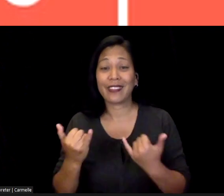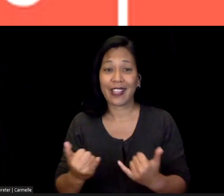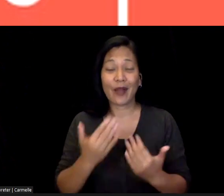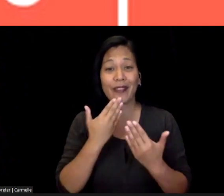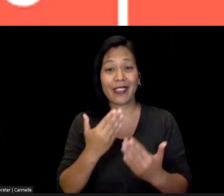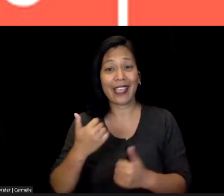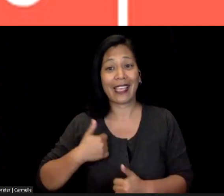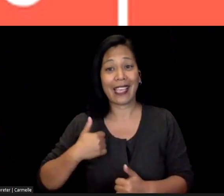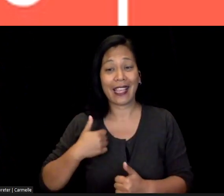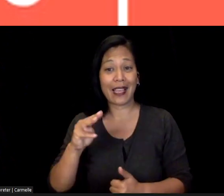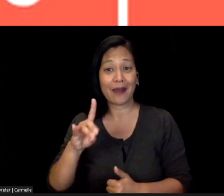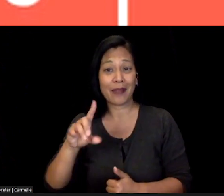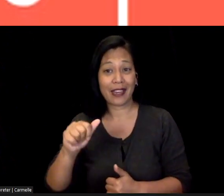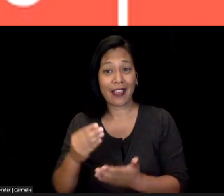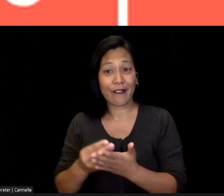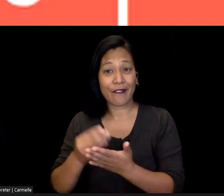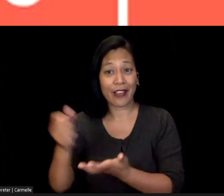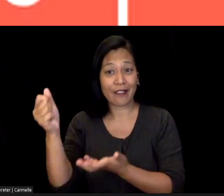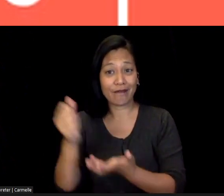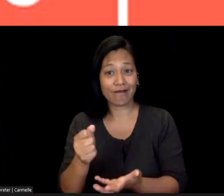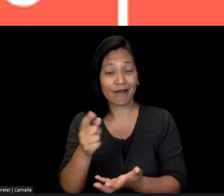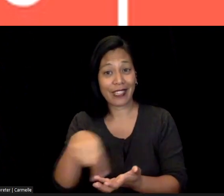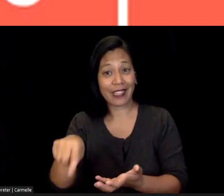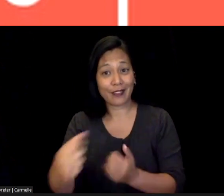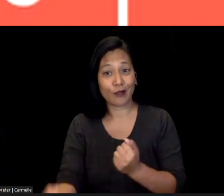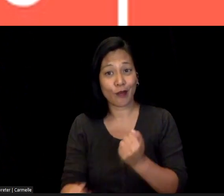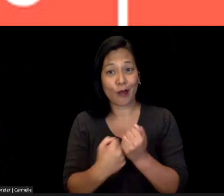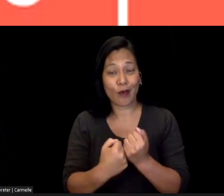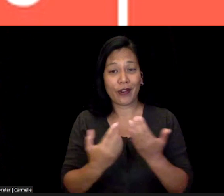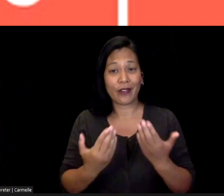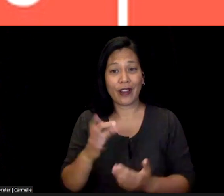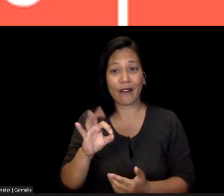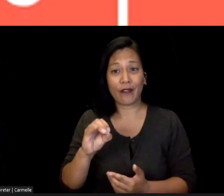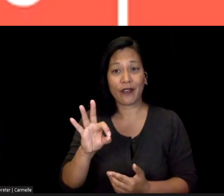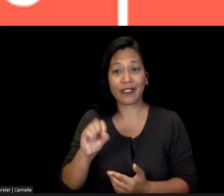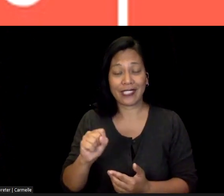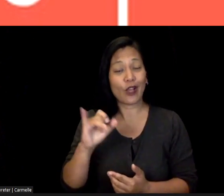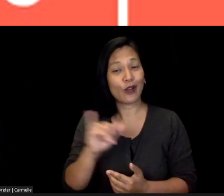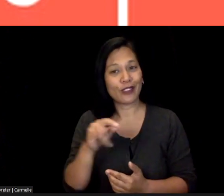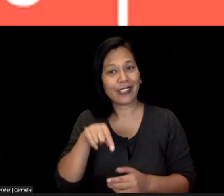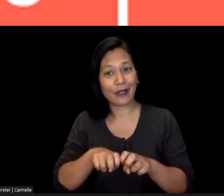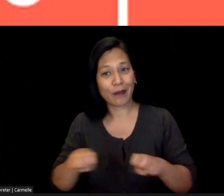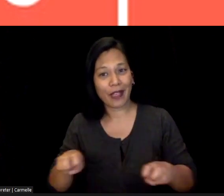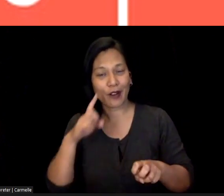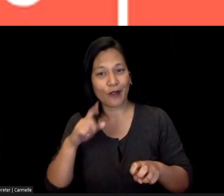The Canada Media Fund for their support of FOFS and graciously providing us this panel for our FOFS industry program.